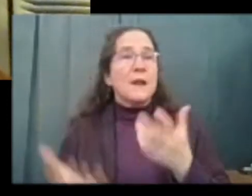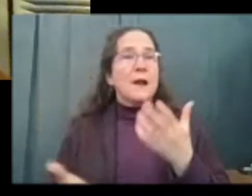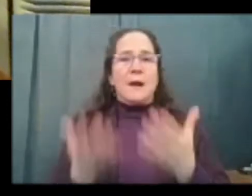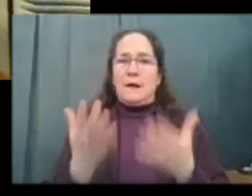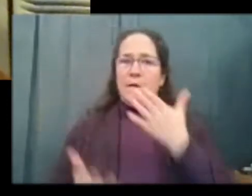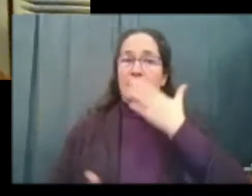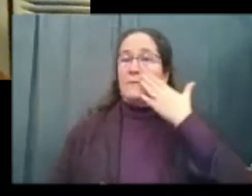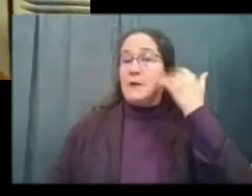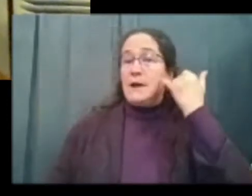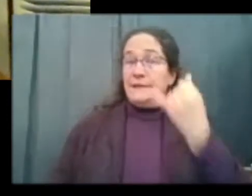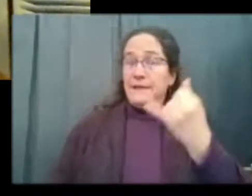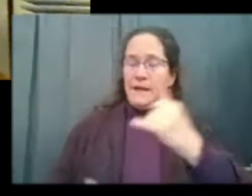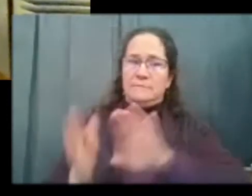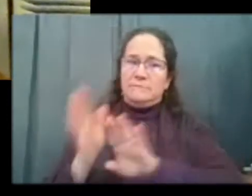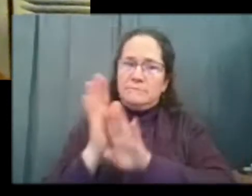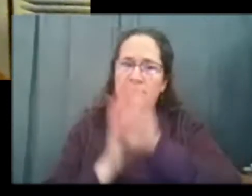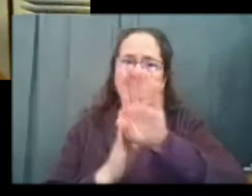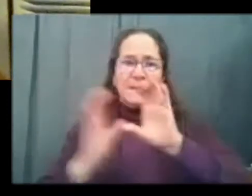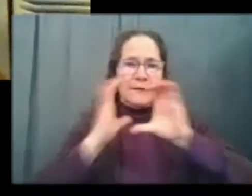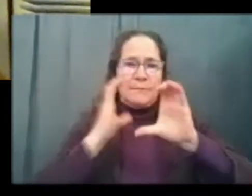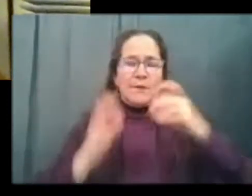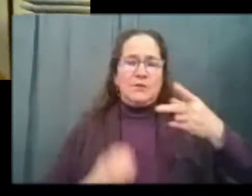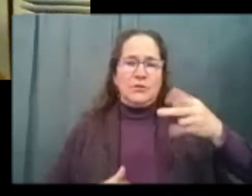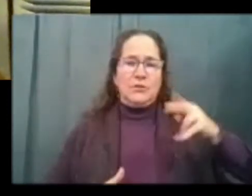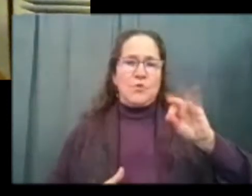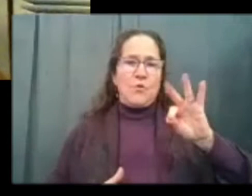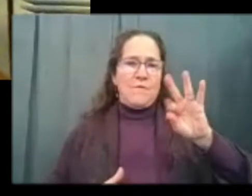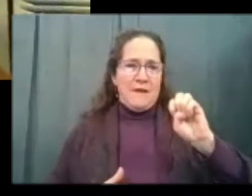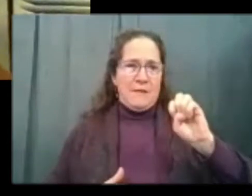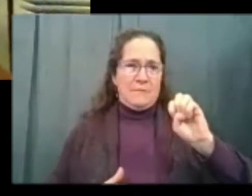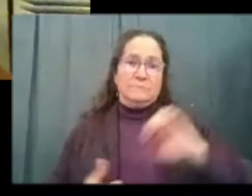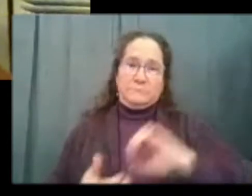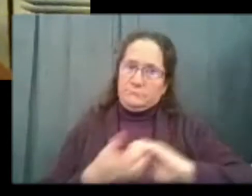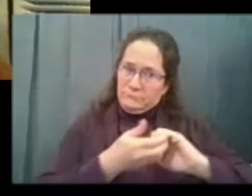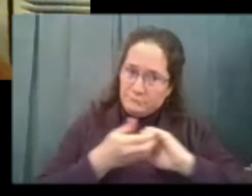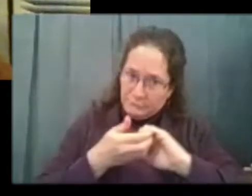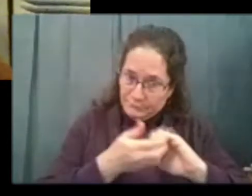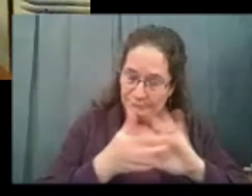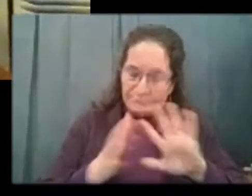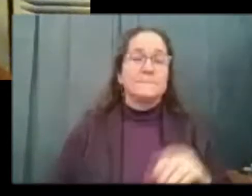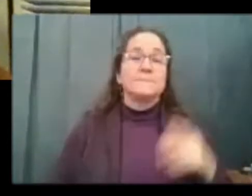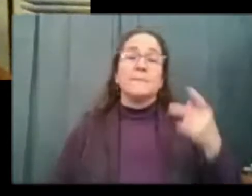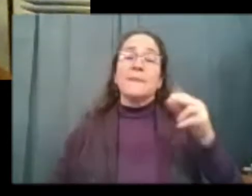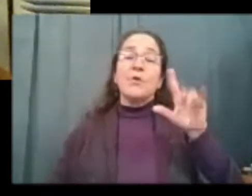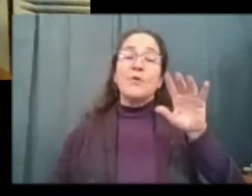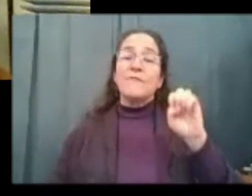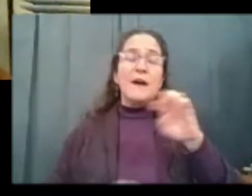in developing a communication profile for an individual. The profile could include access information